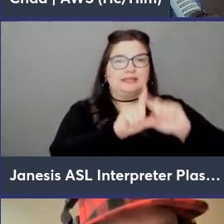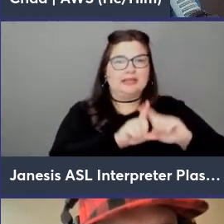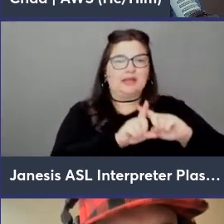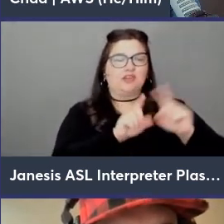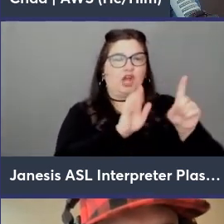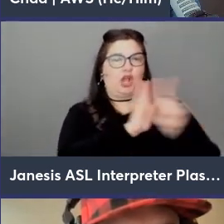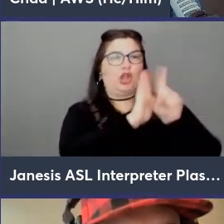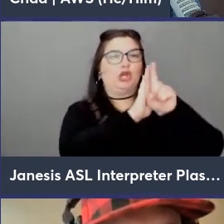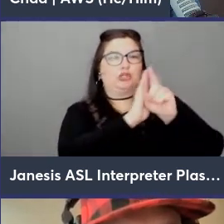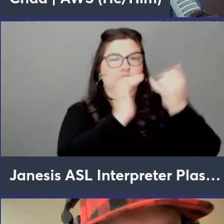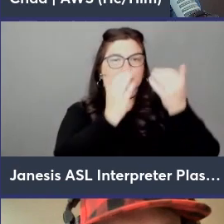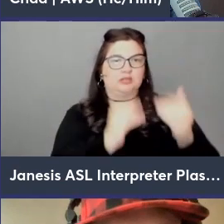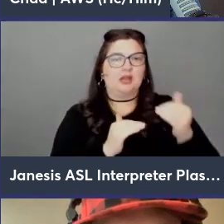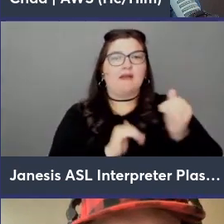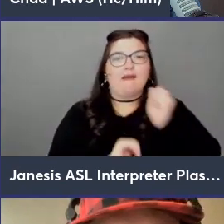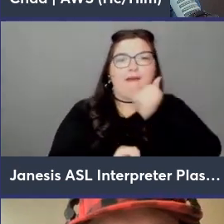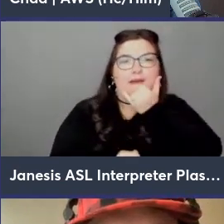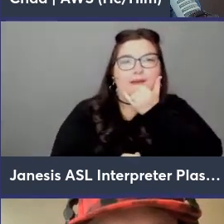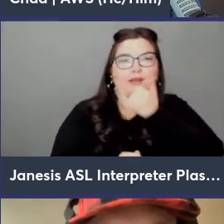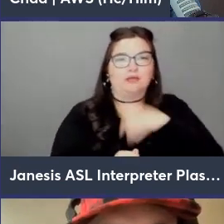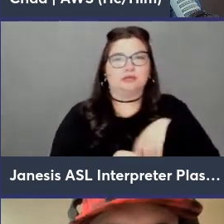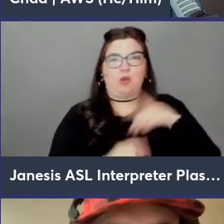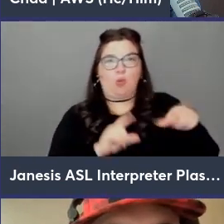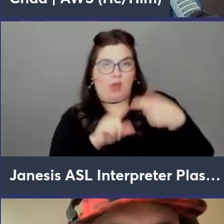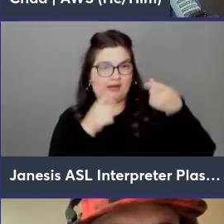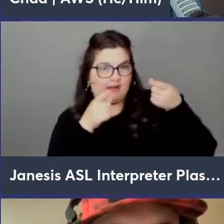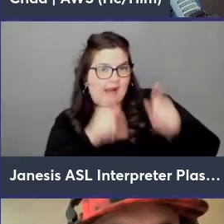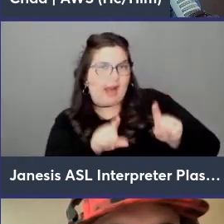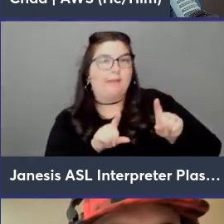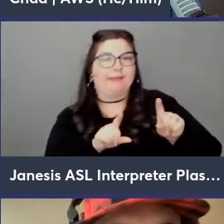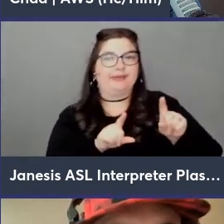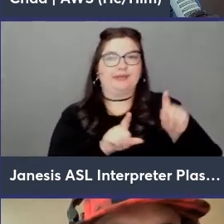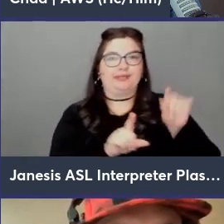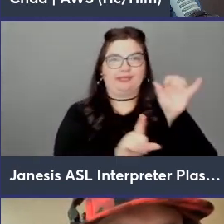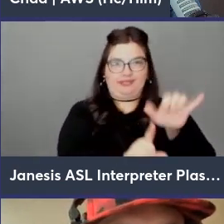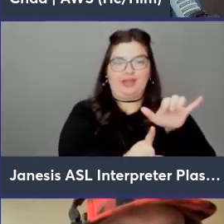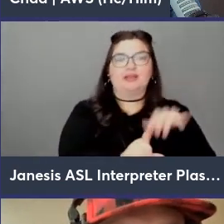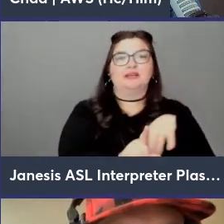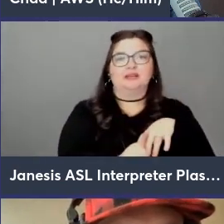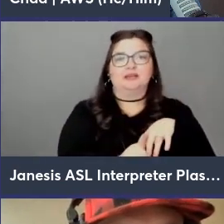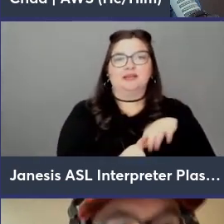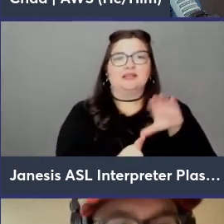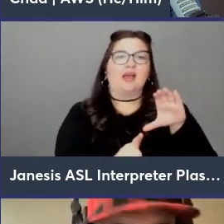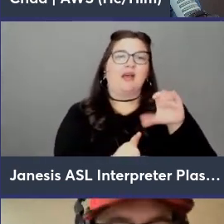the type of errors, when it last happen. So that's classical monitoring.